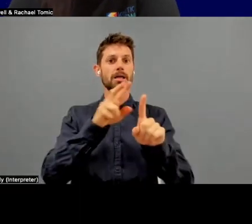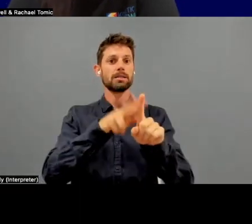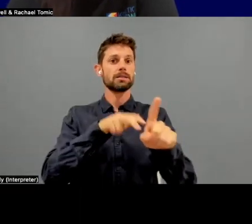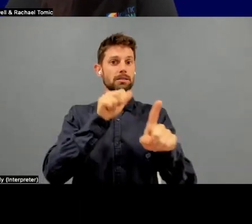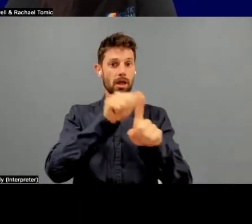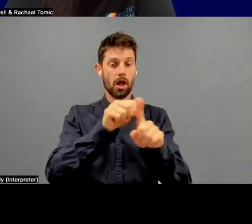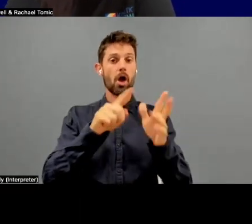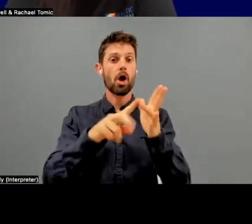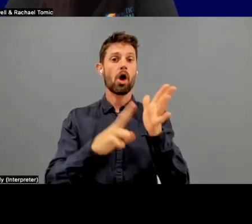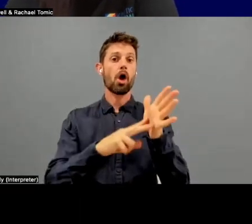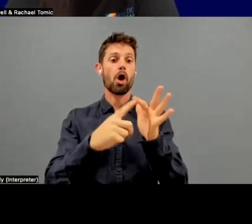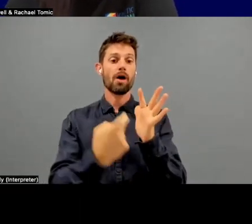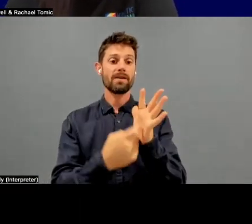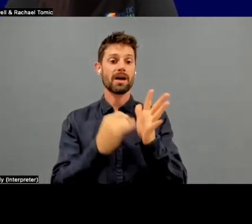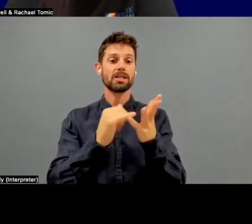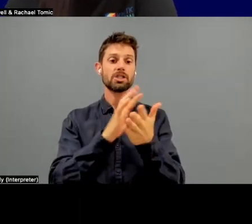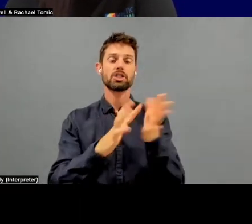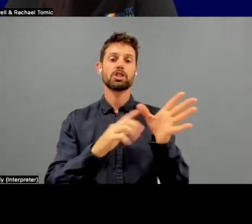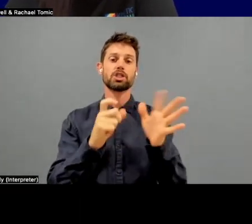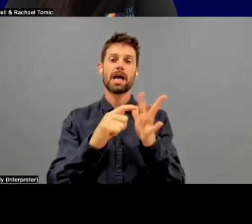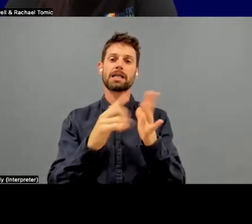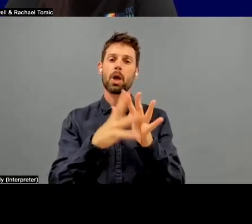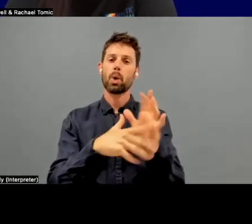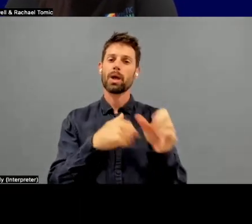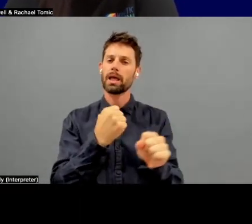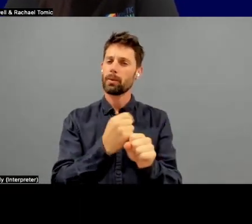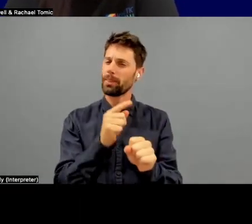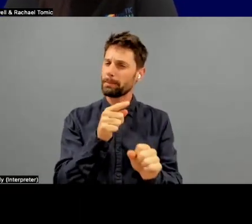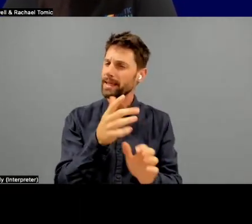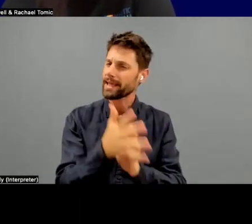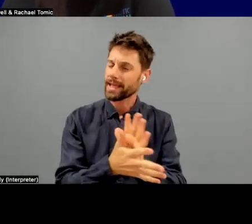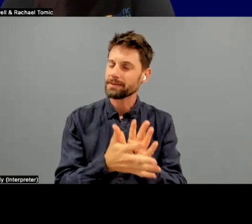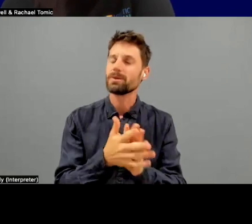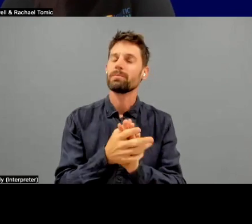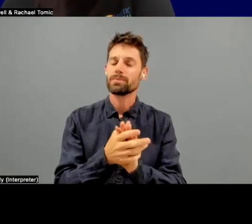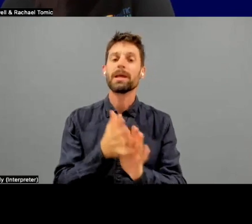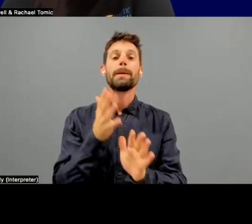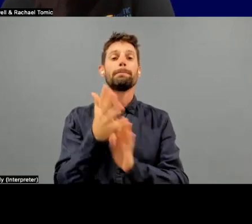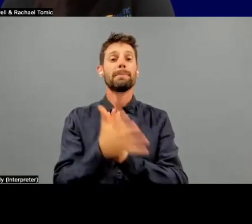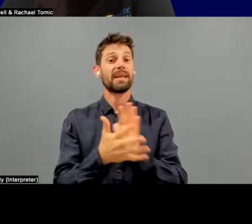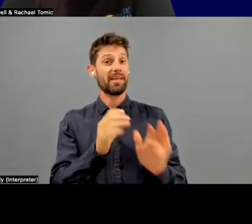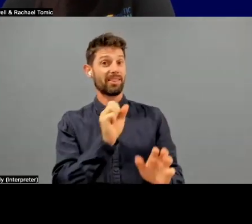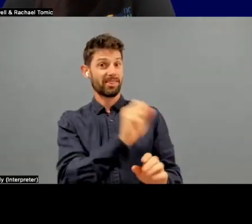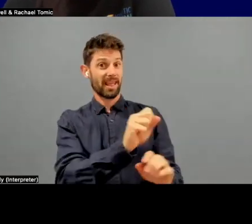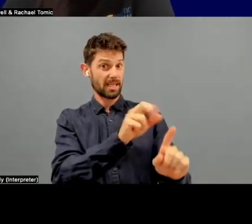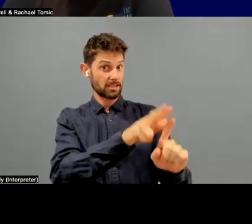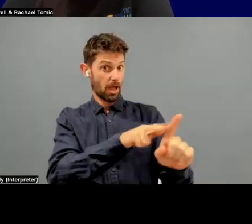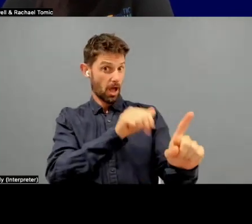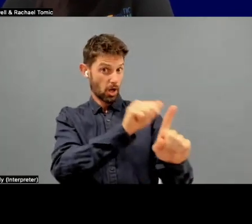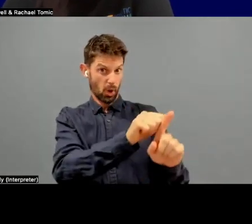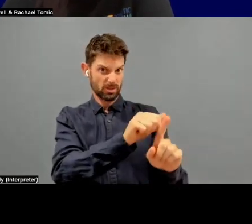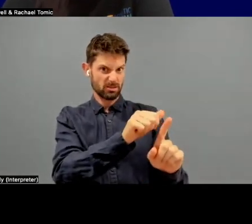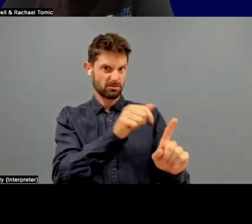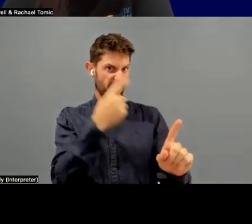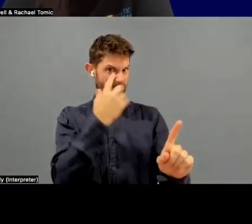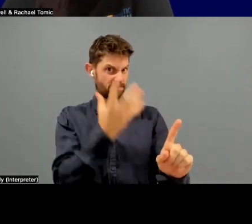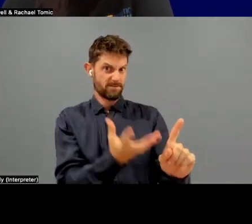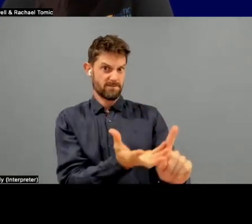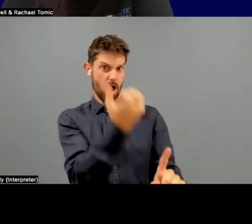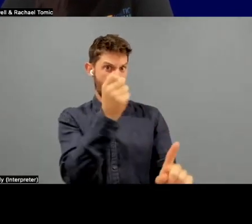overshadowing means somebody's diagnosis is being used as the reason behind all of the behaviours